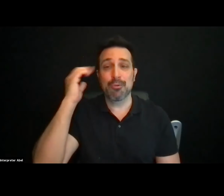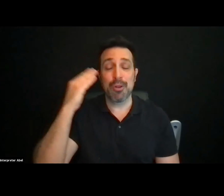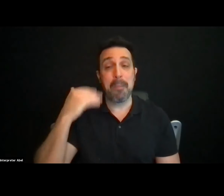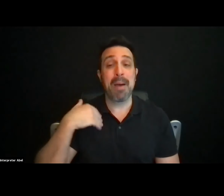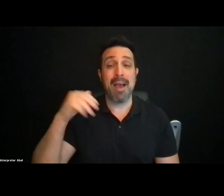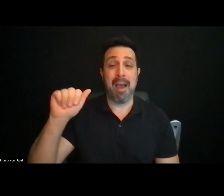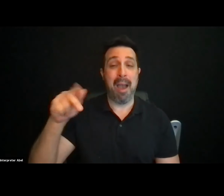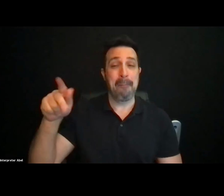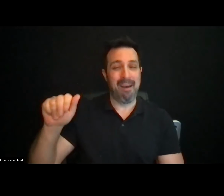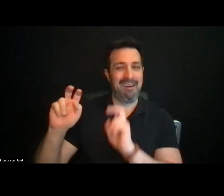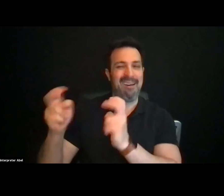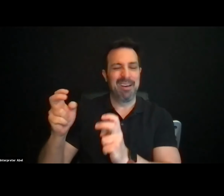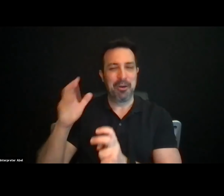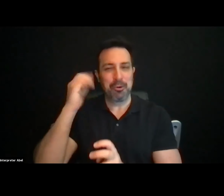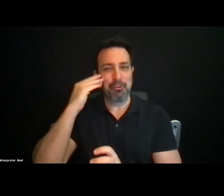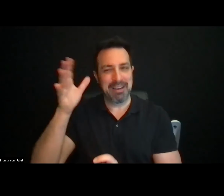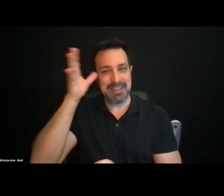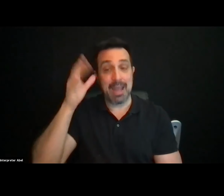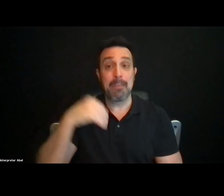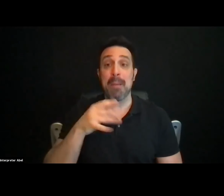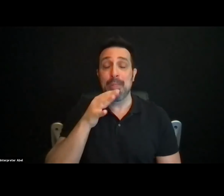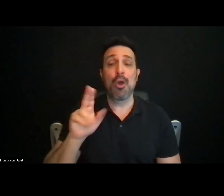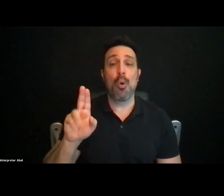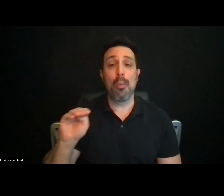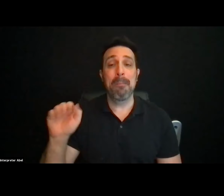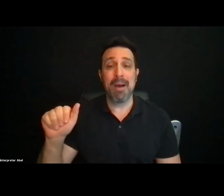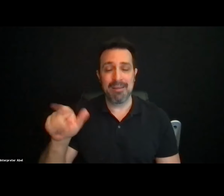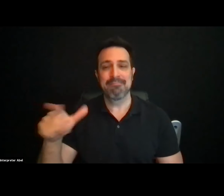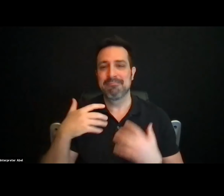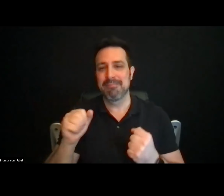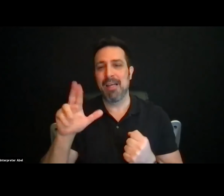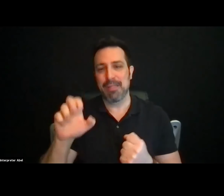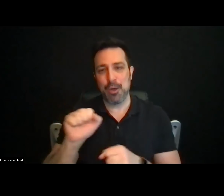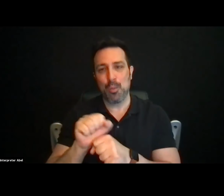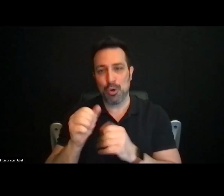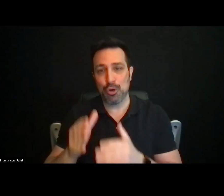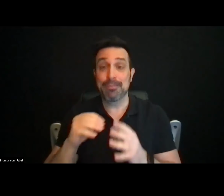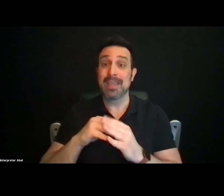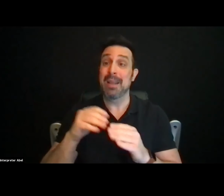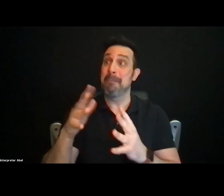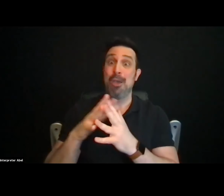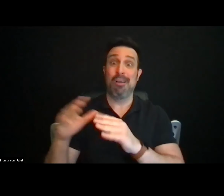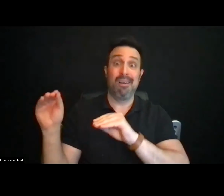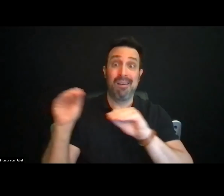my parents came to America because they believed it was a land of opportunity. Especially for their three children.